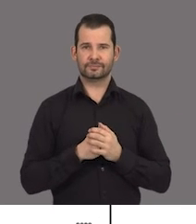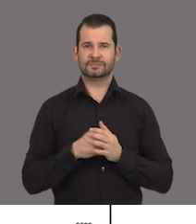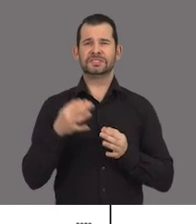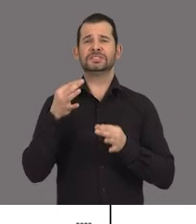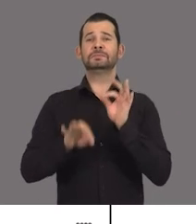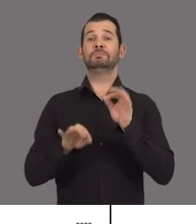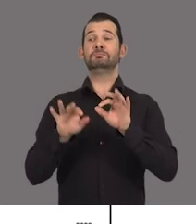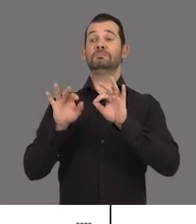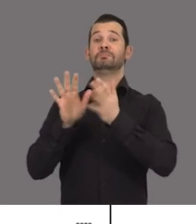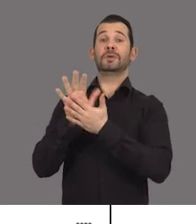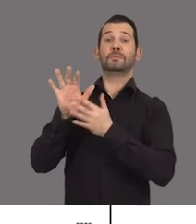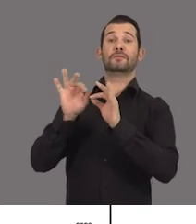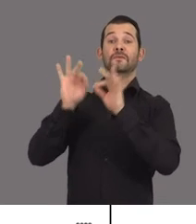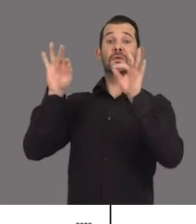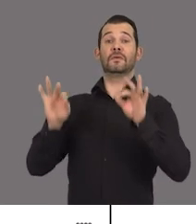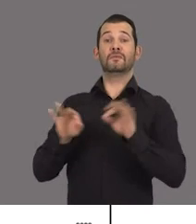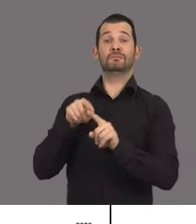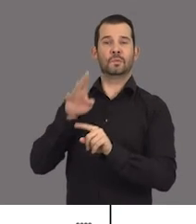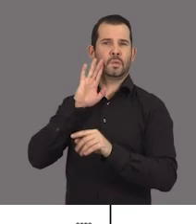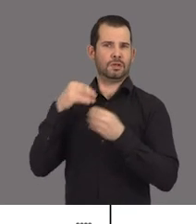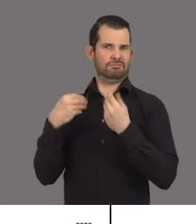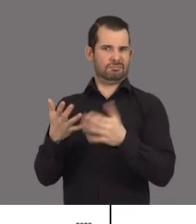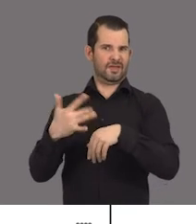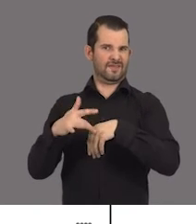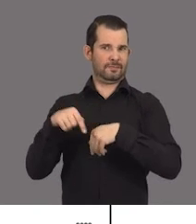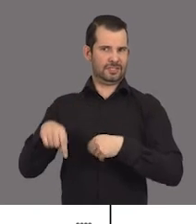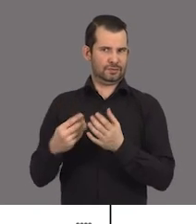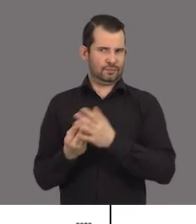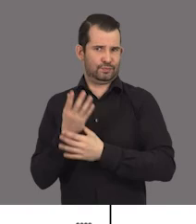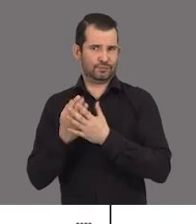Simplified paper forms will be available this spring to help make